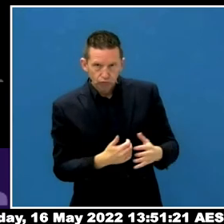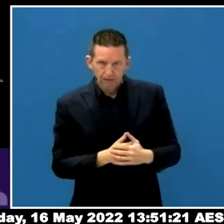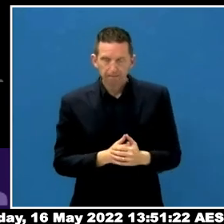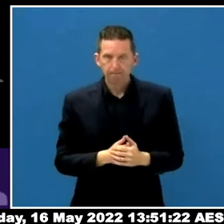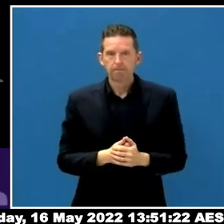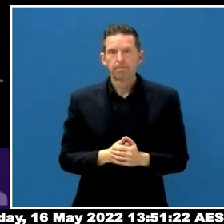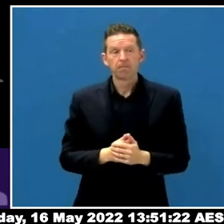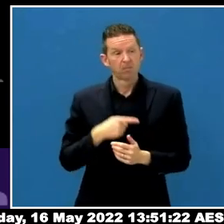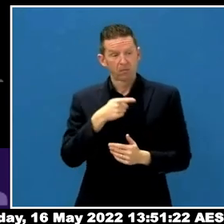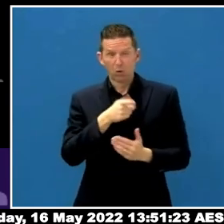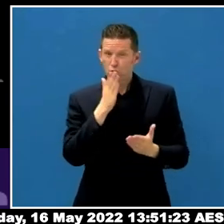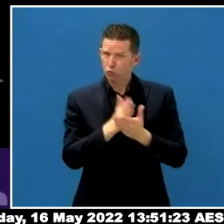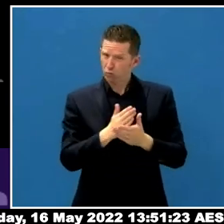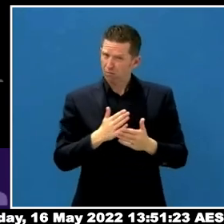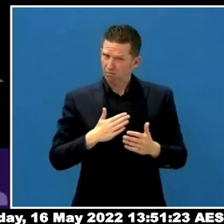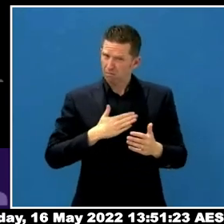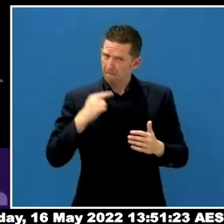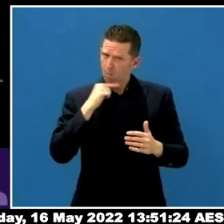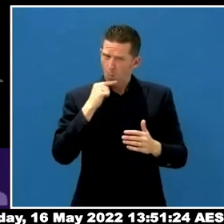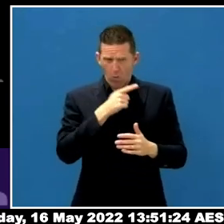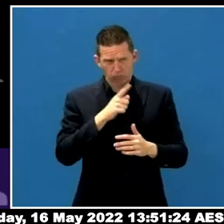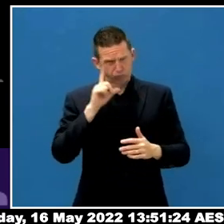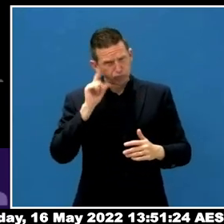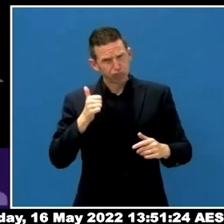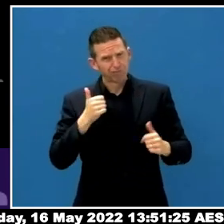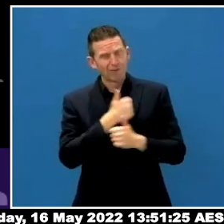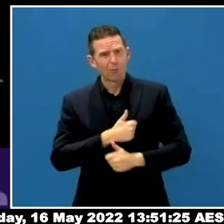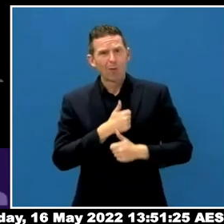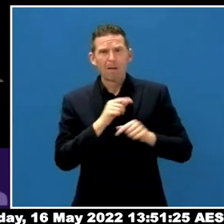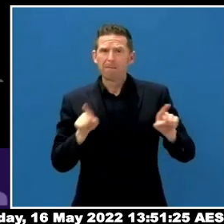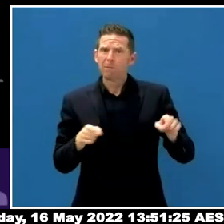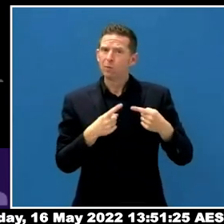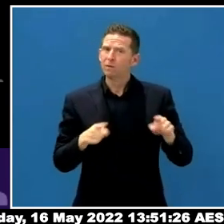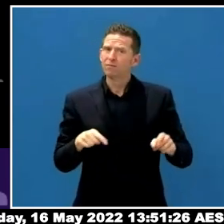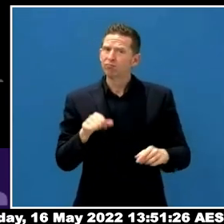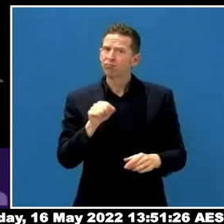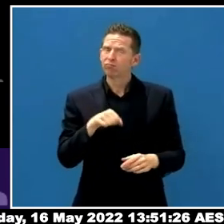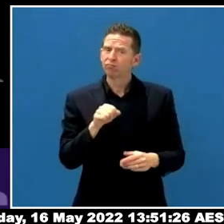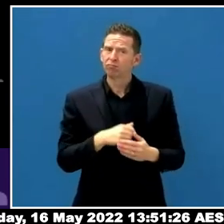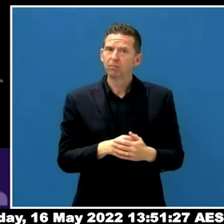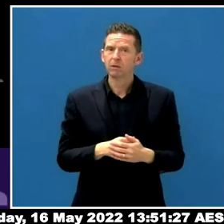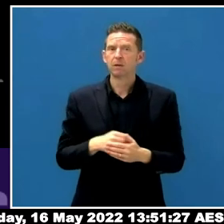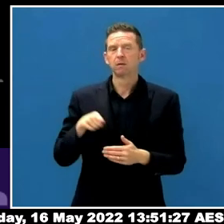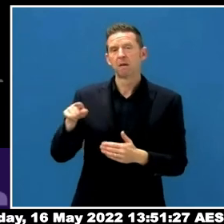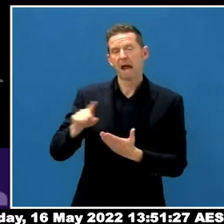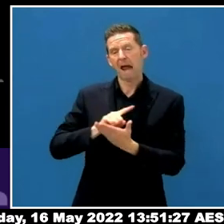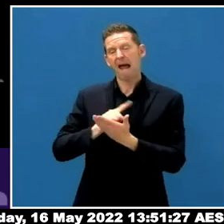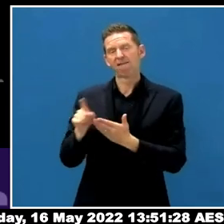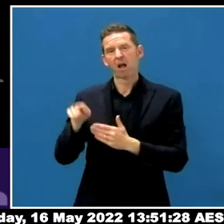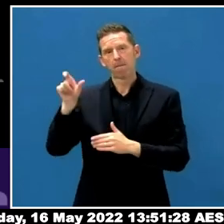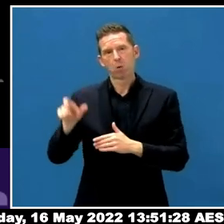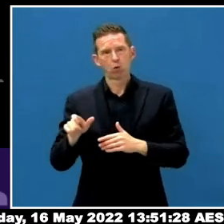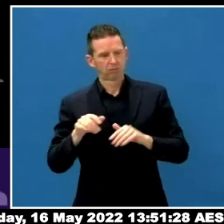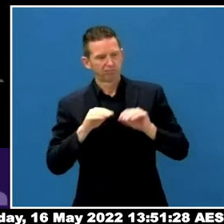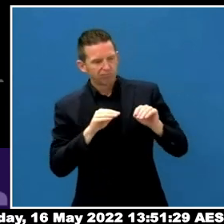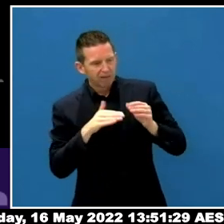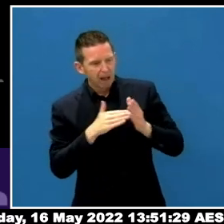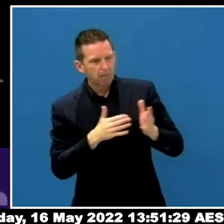And the music therapist had rung me after he'd - a few times and said that his